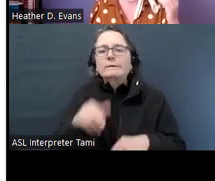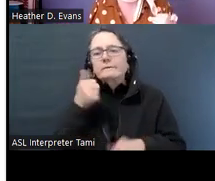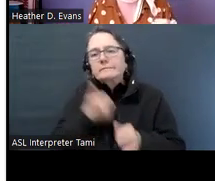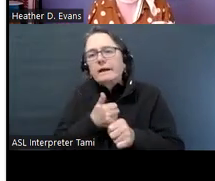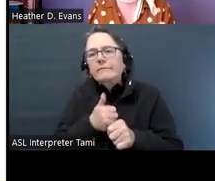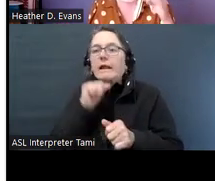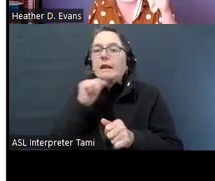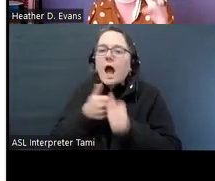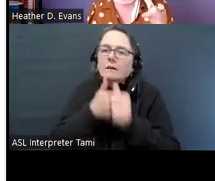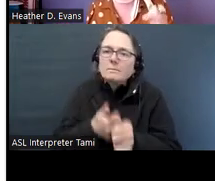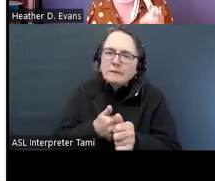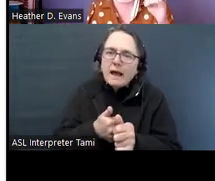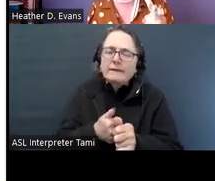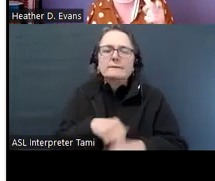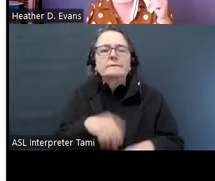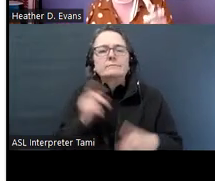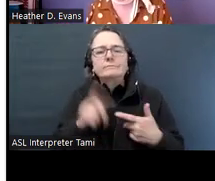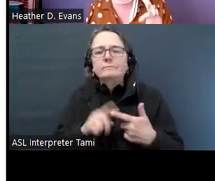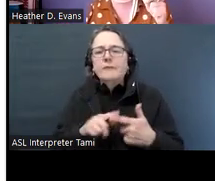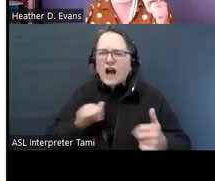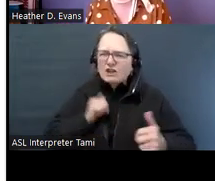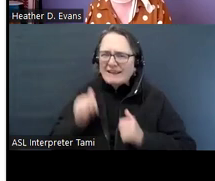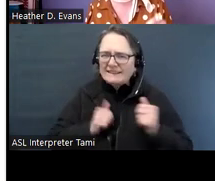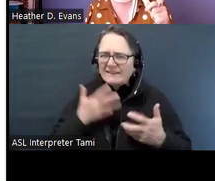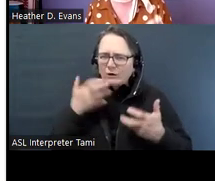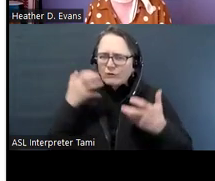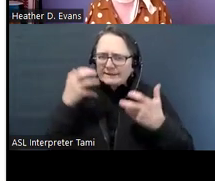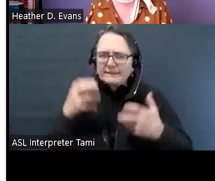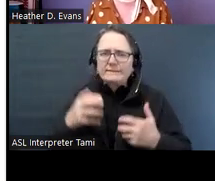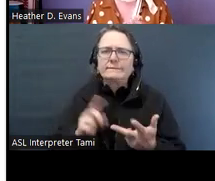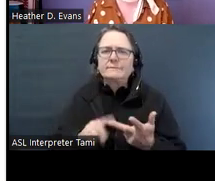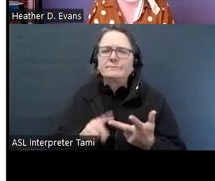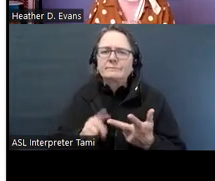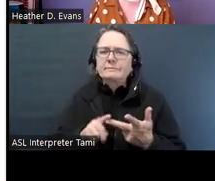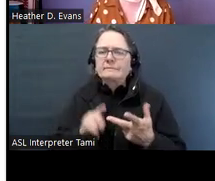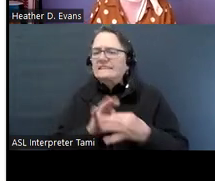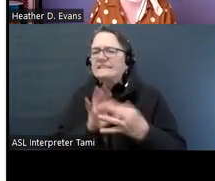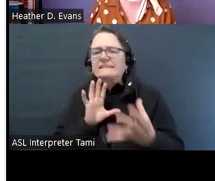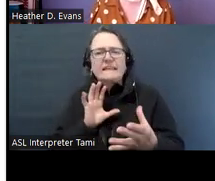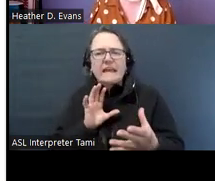think about and describe that actual behavior, action, or appearance in neutral terms